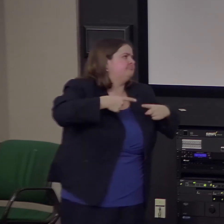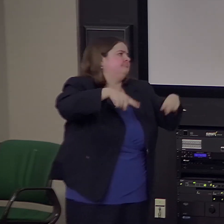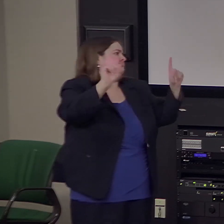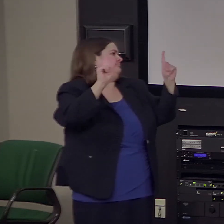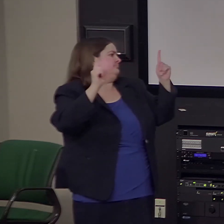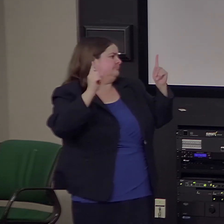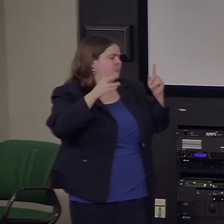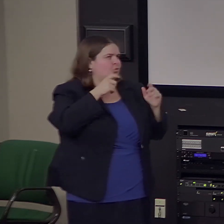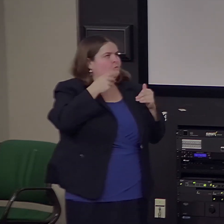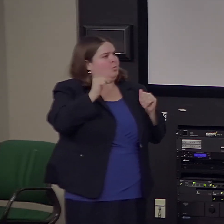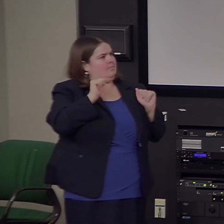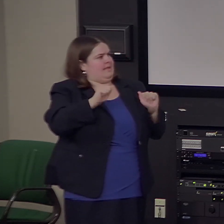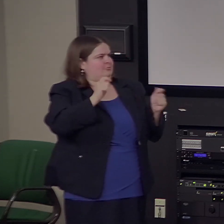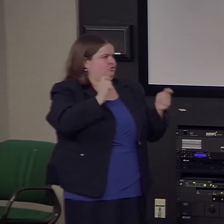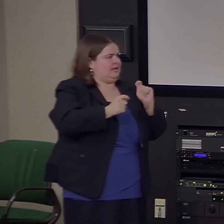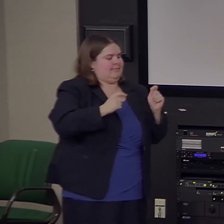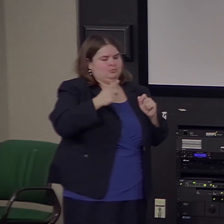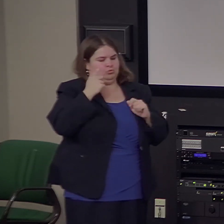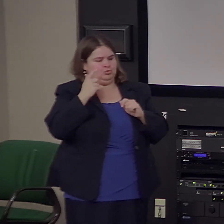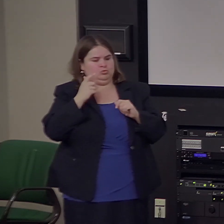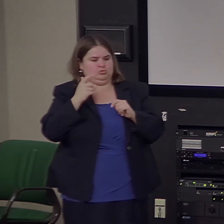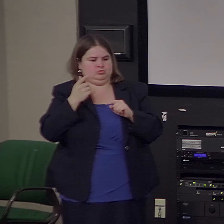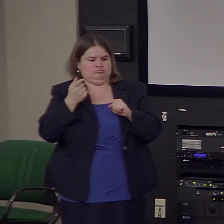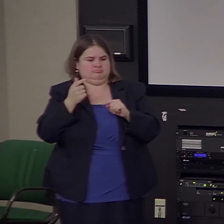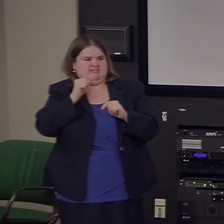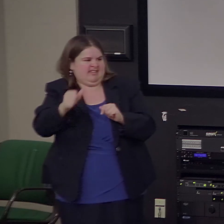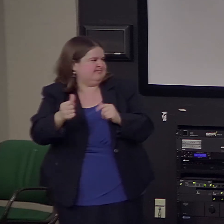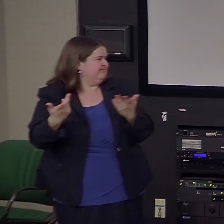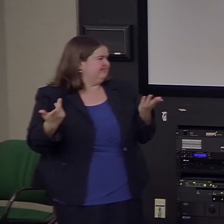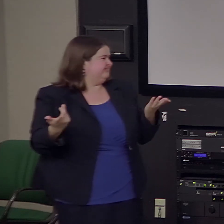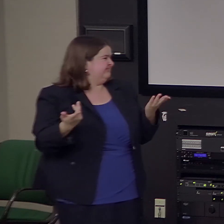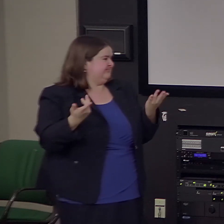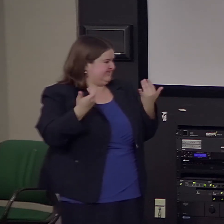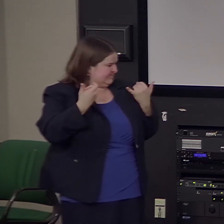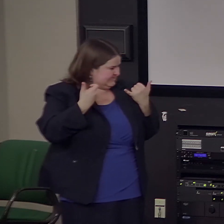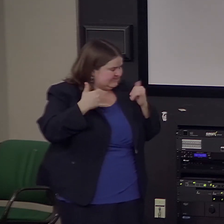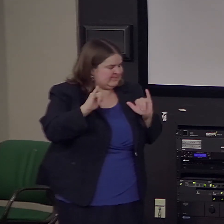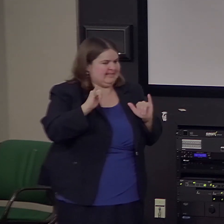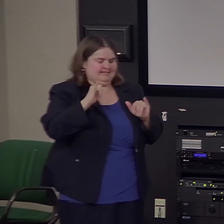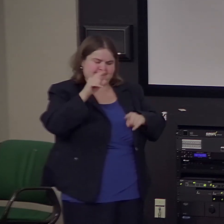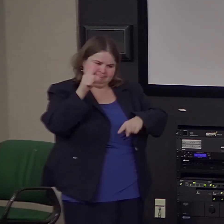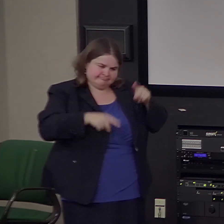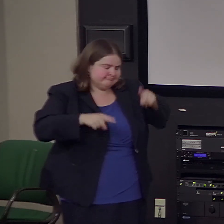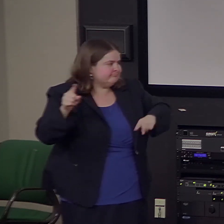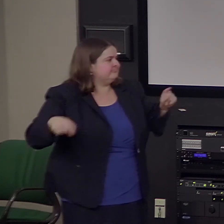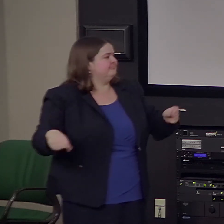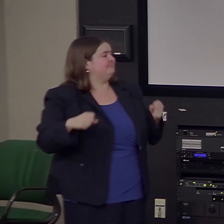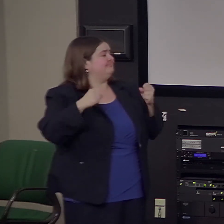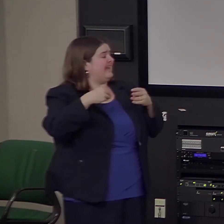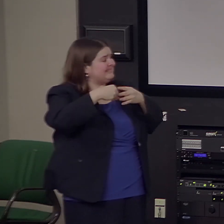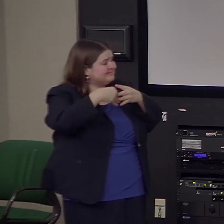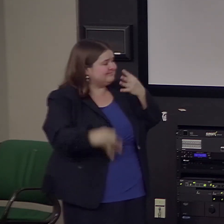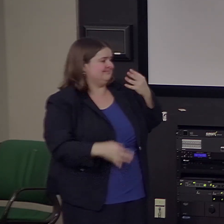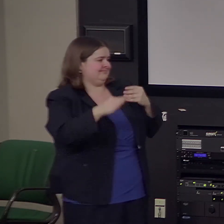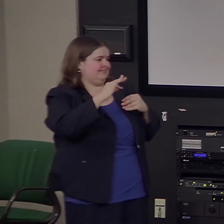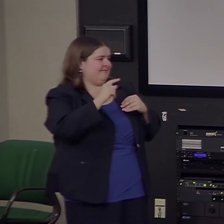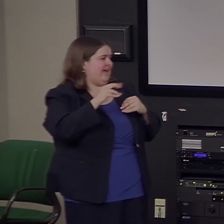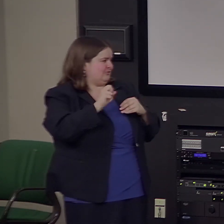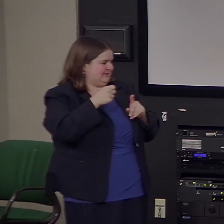and adapt and be successful and who will not. There are multiple factors at the individual level